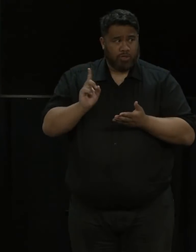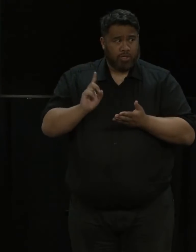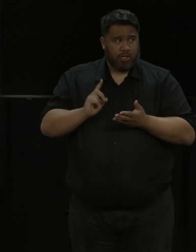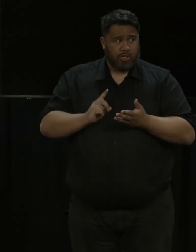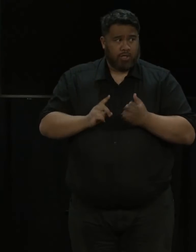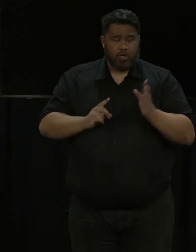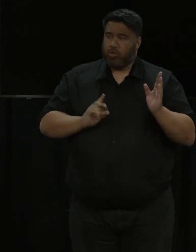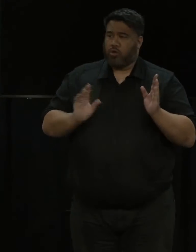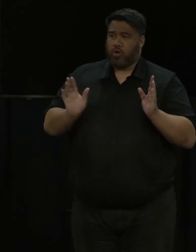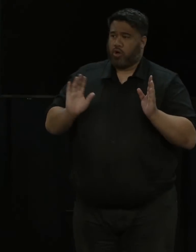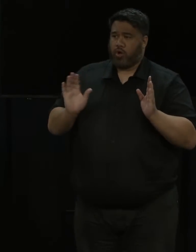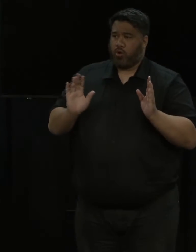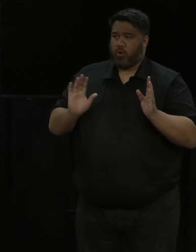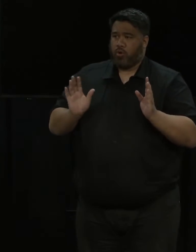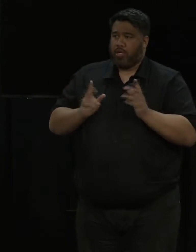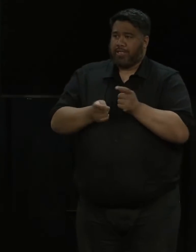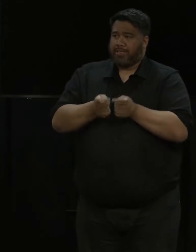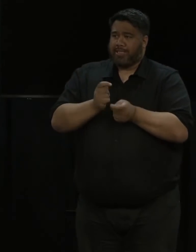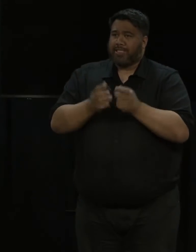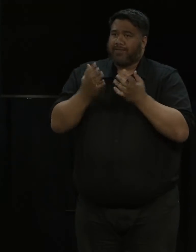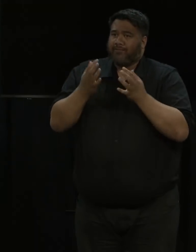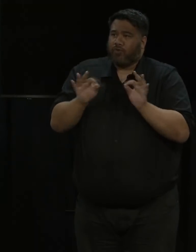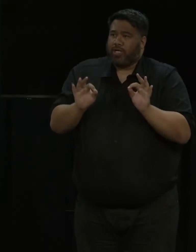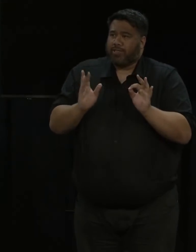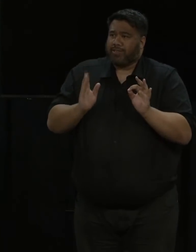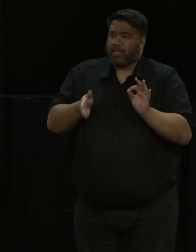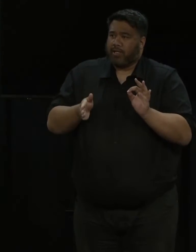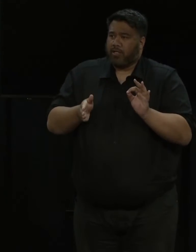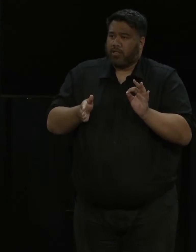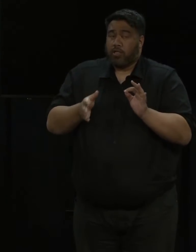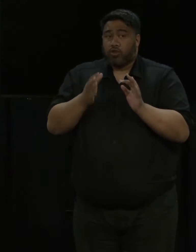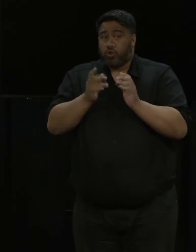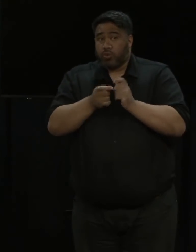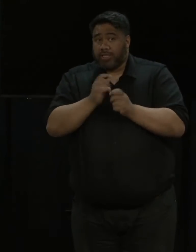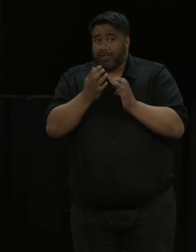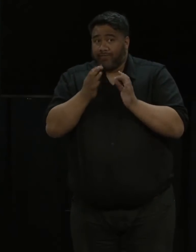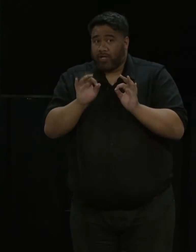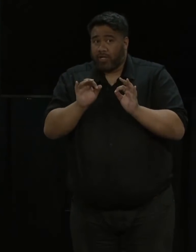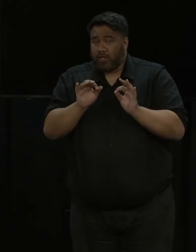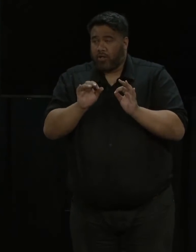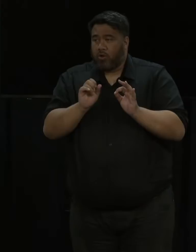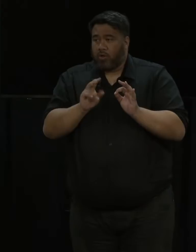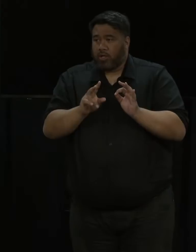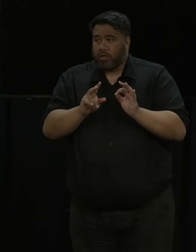you have to pay for that? I don't think so.